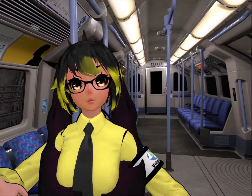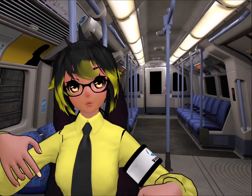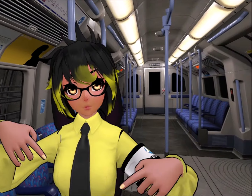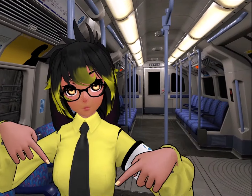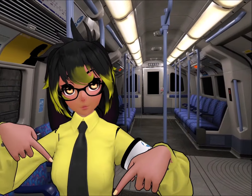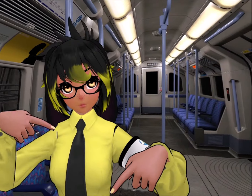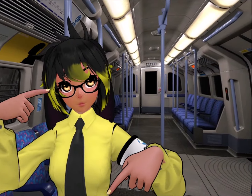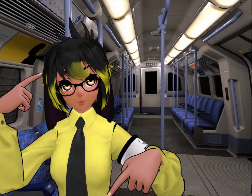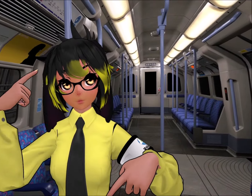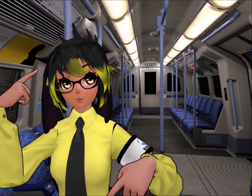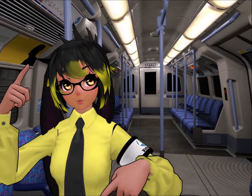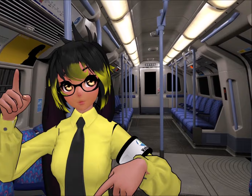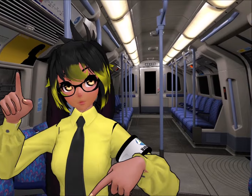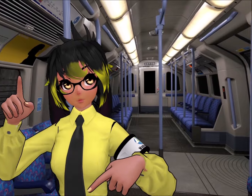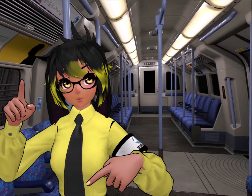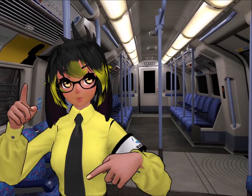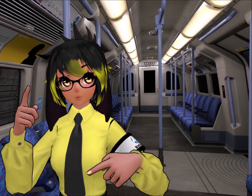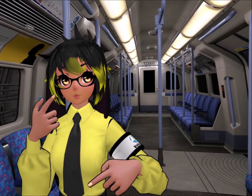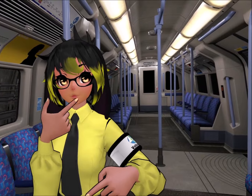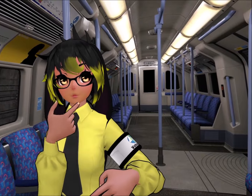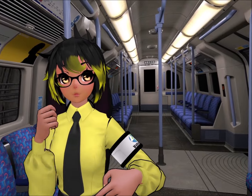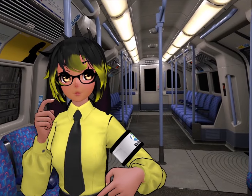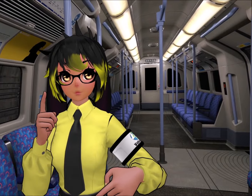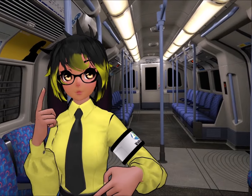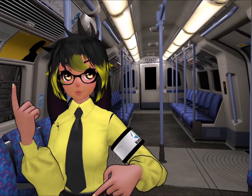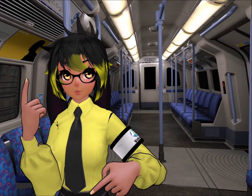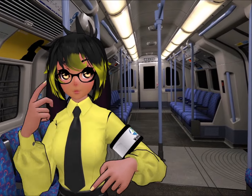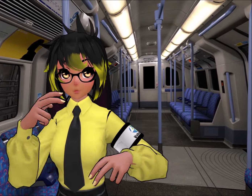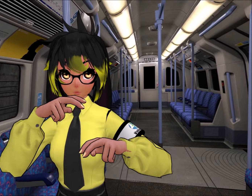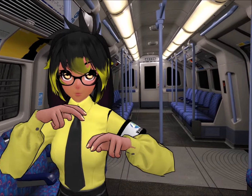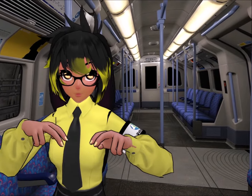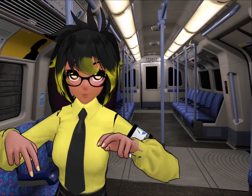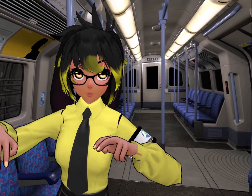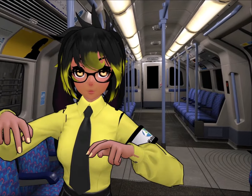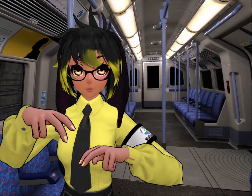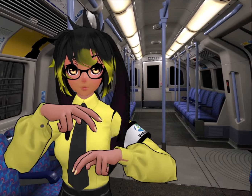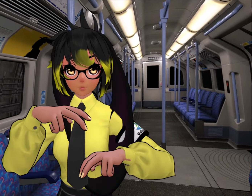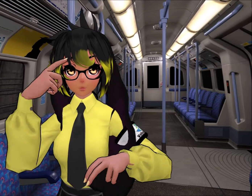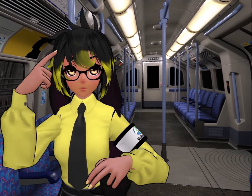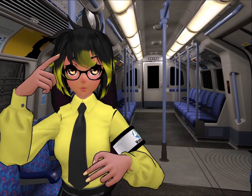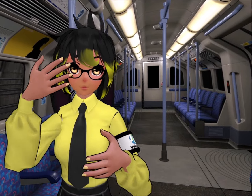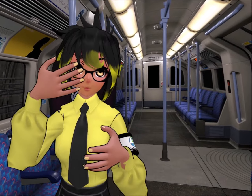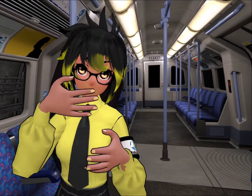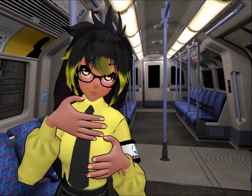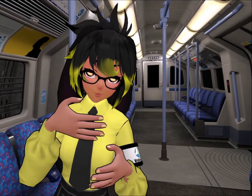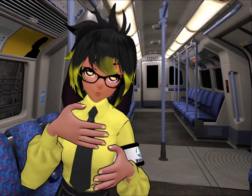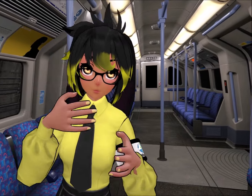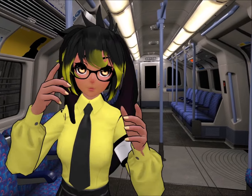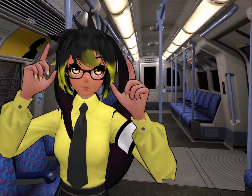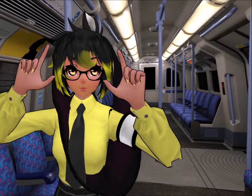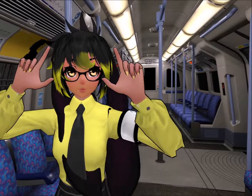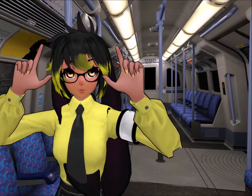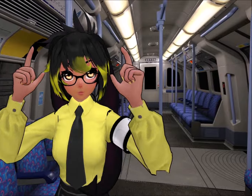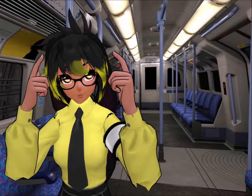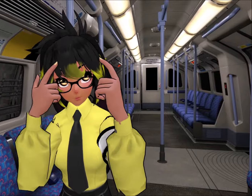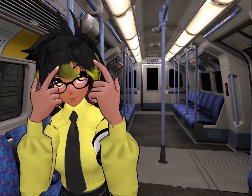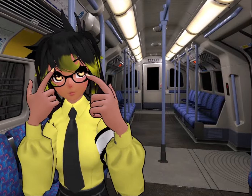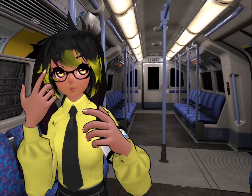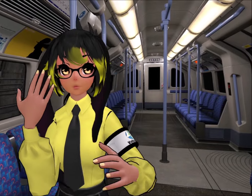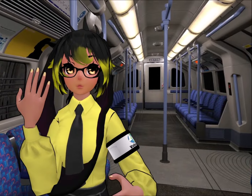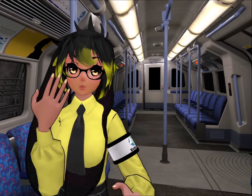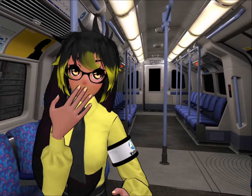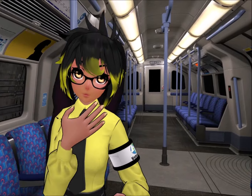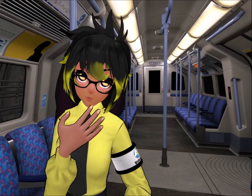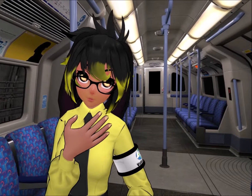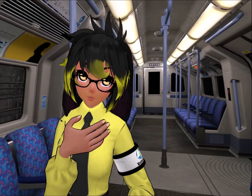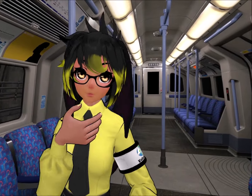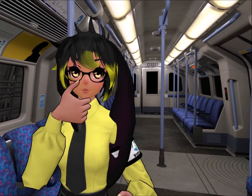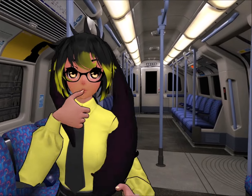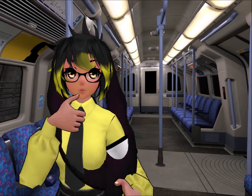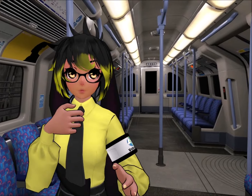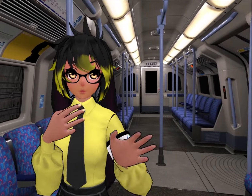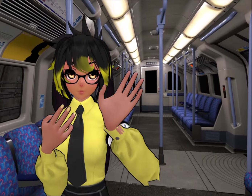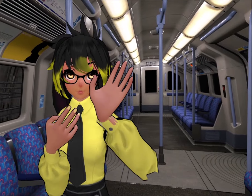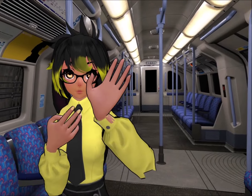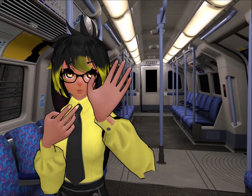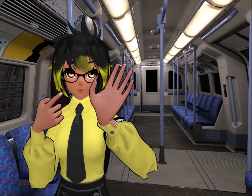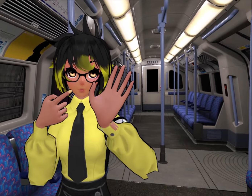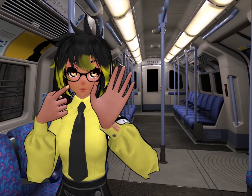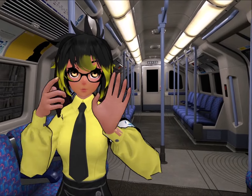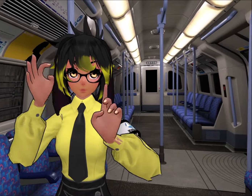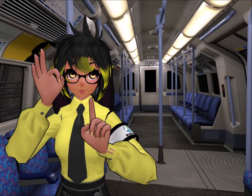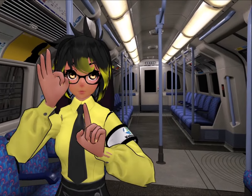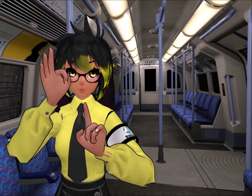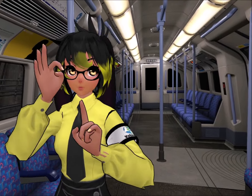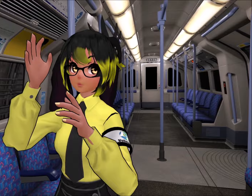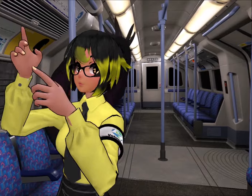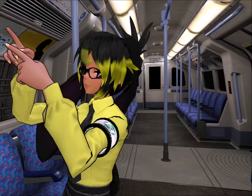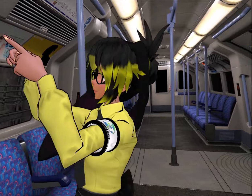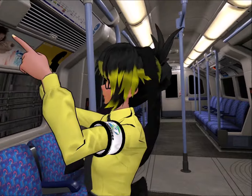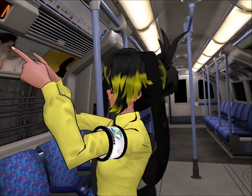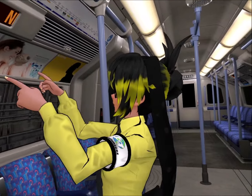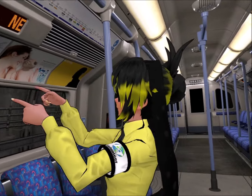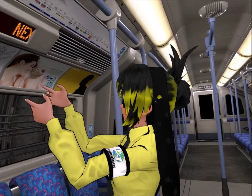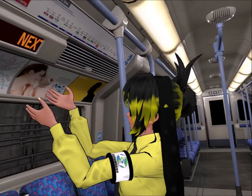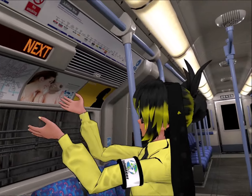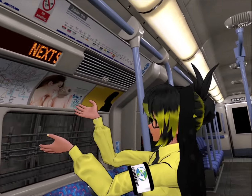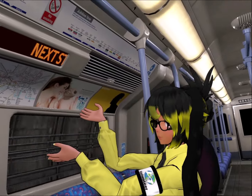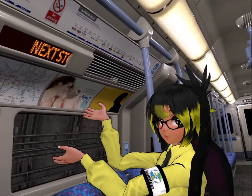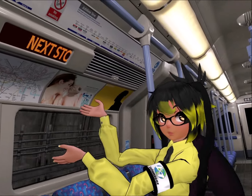This is for people who travel to work, college, and school. They use the maps